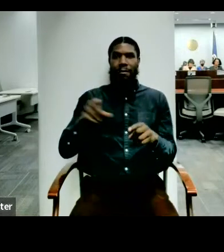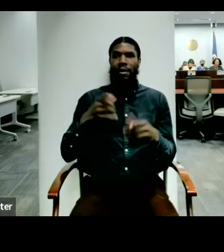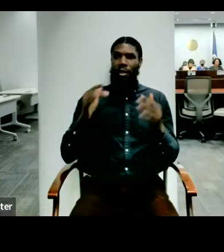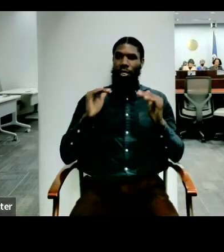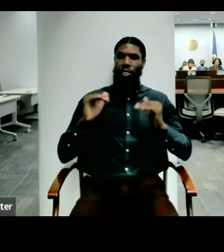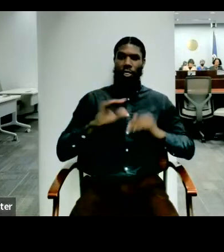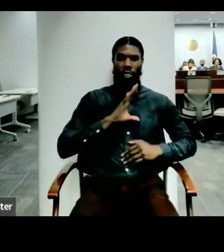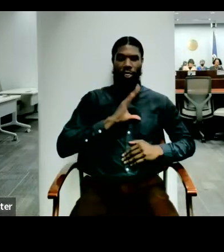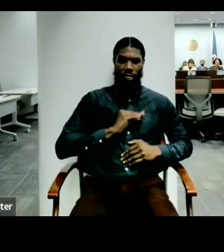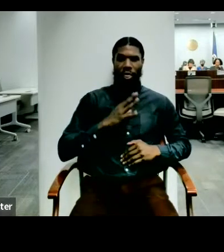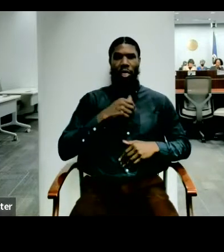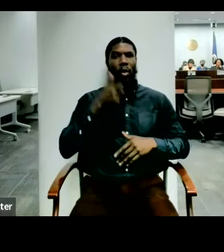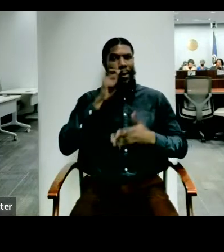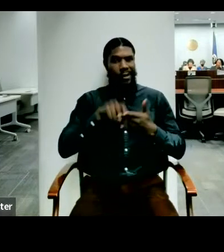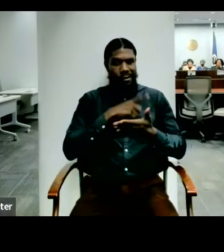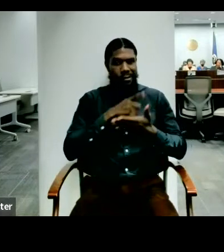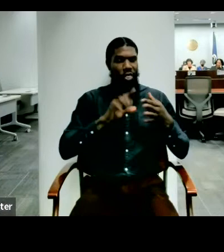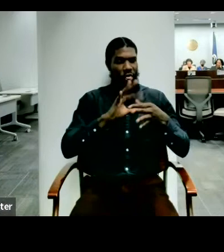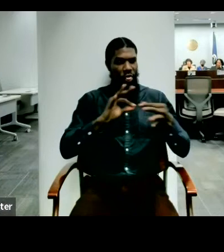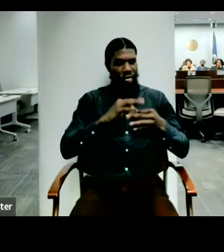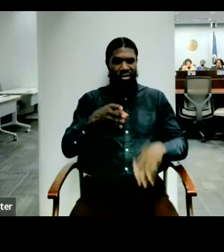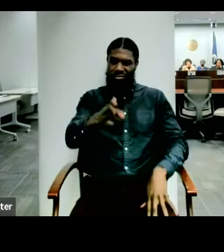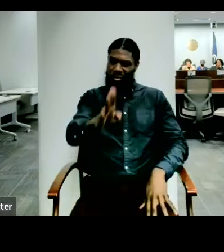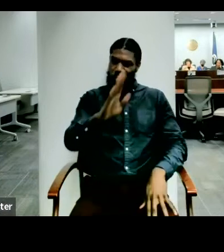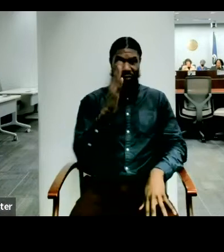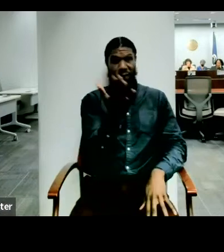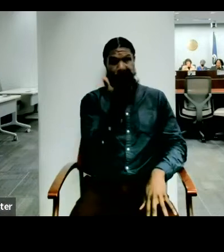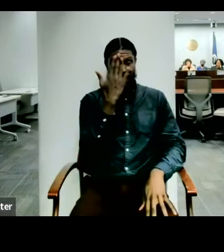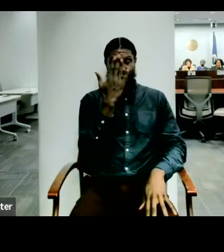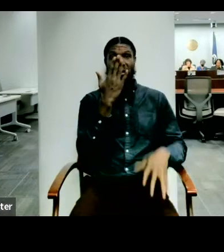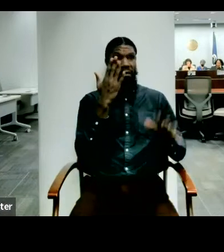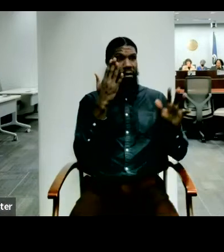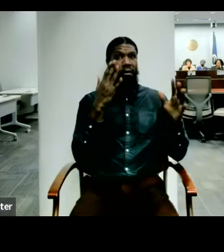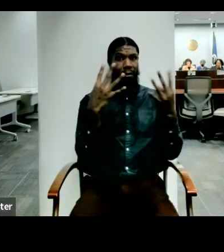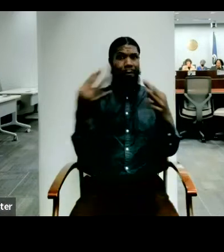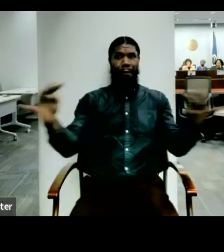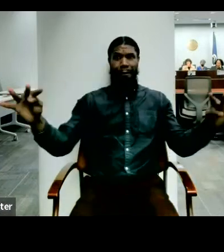racist comments to me to my face in front of all my EEOC workers during orientation.